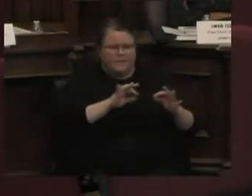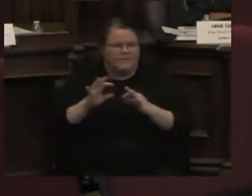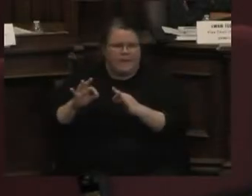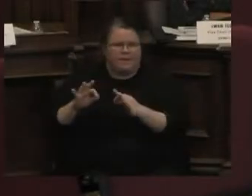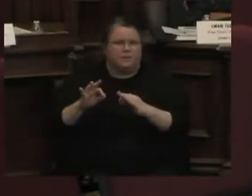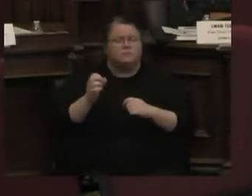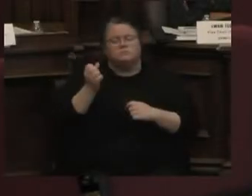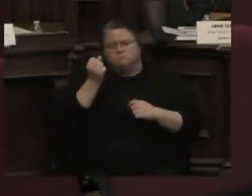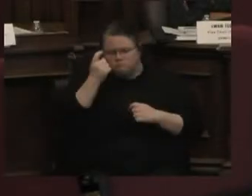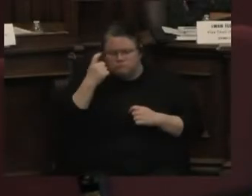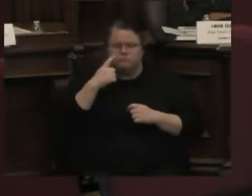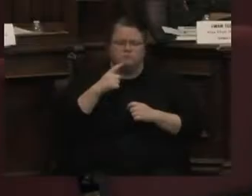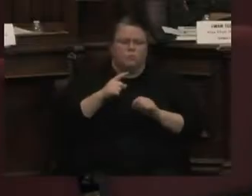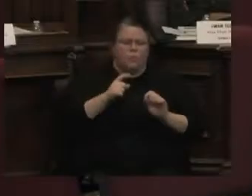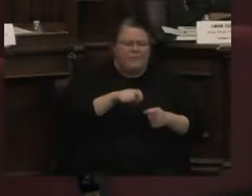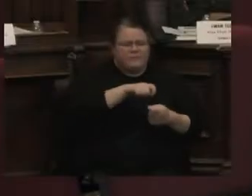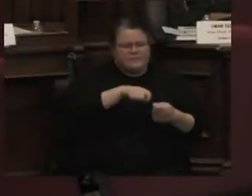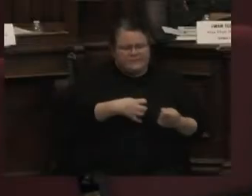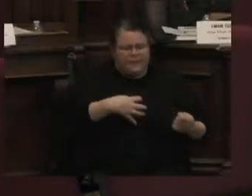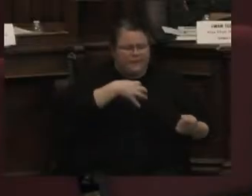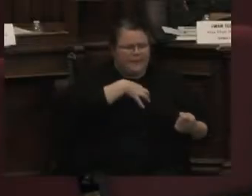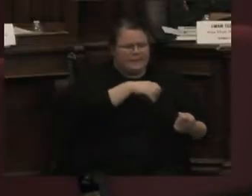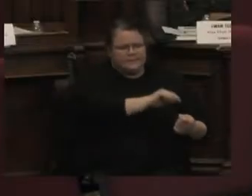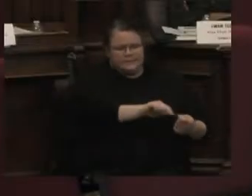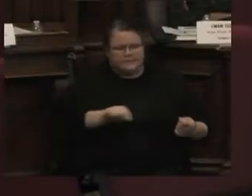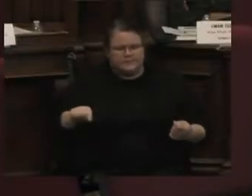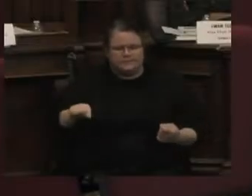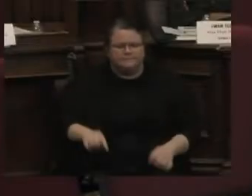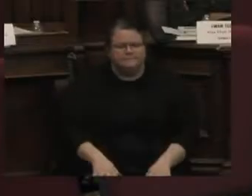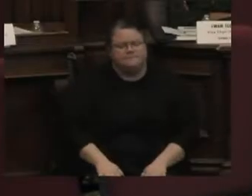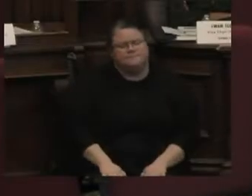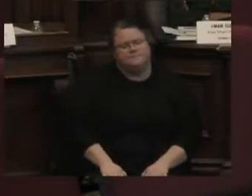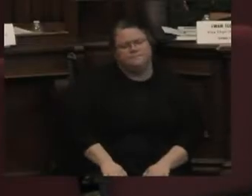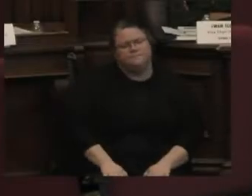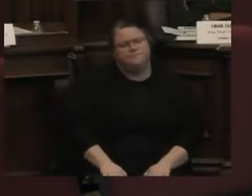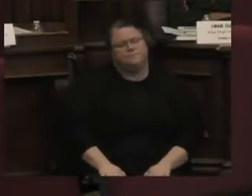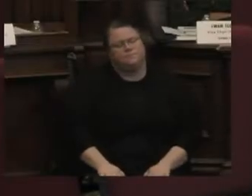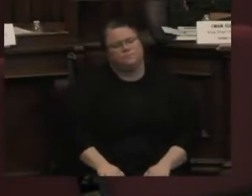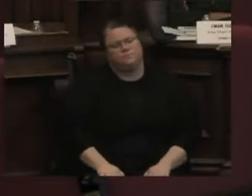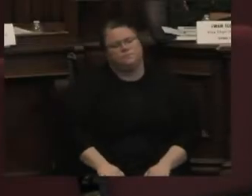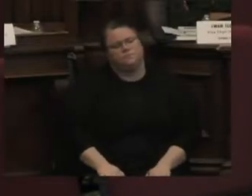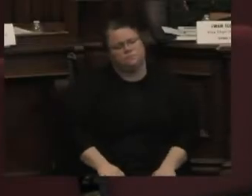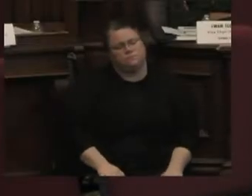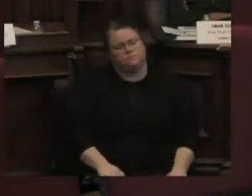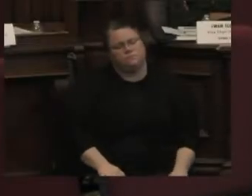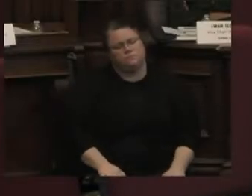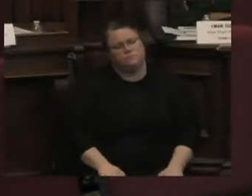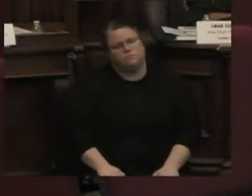cannot do our investigations of